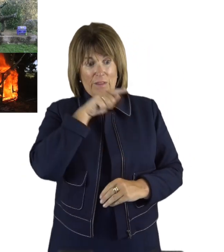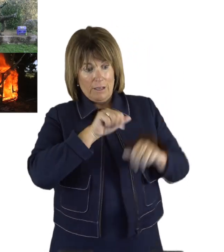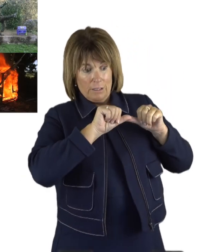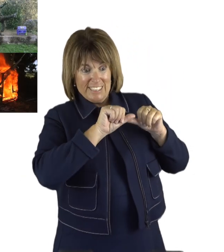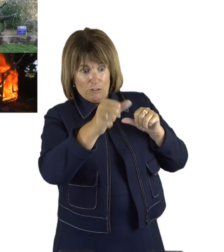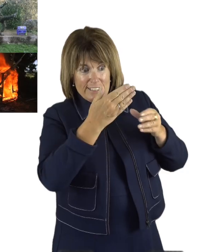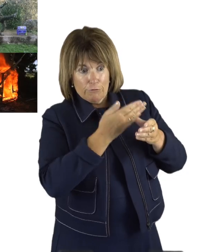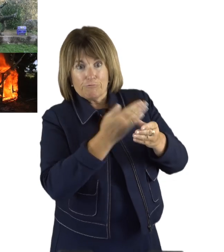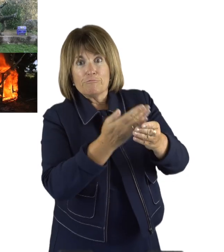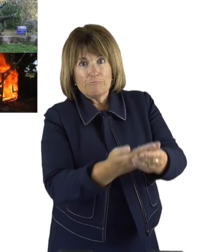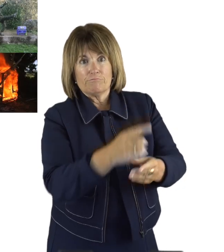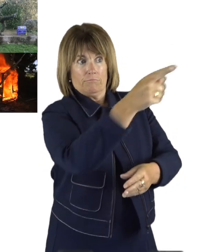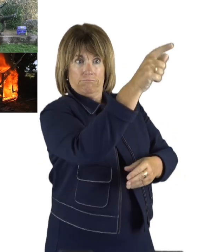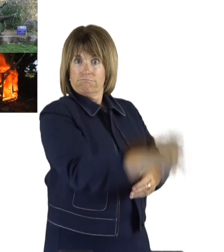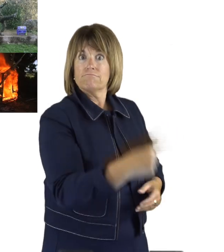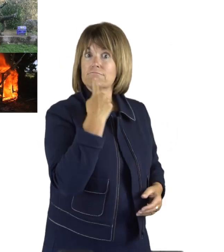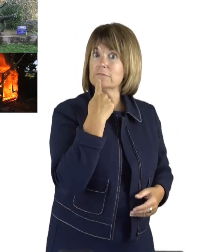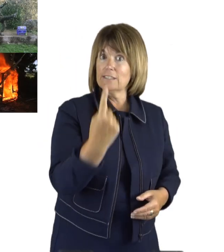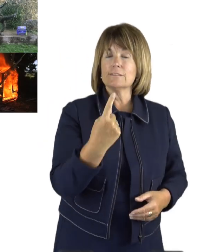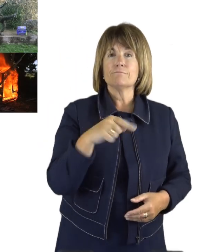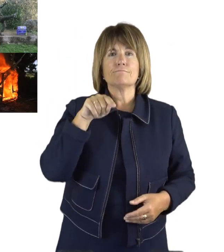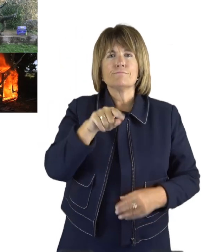Of the series, Finnemore said: